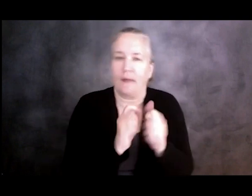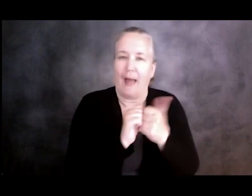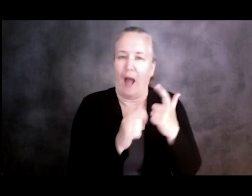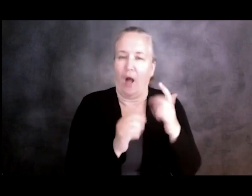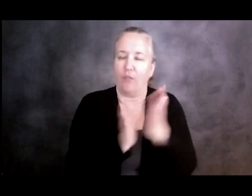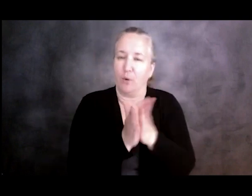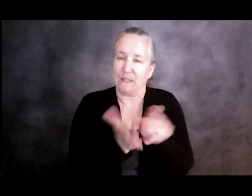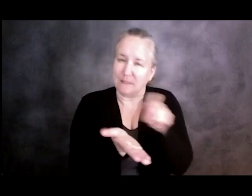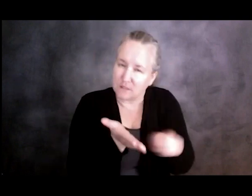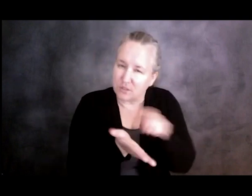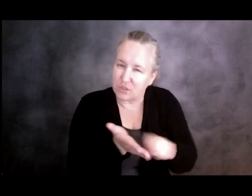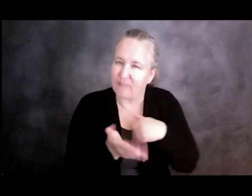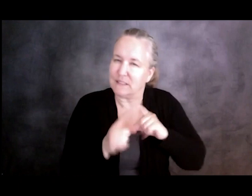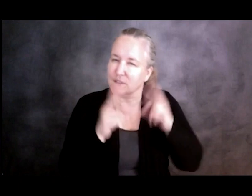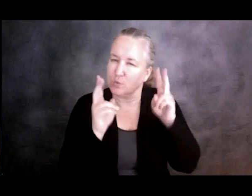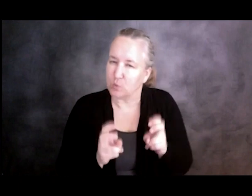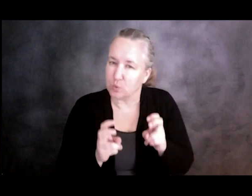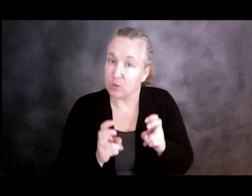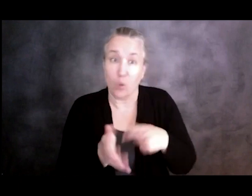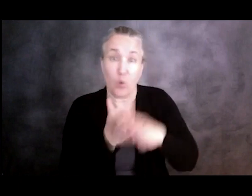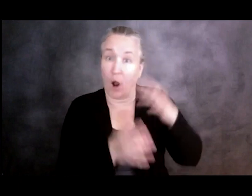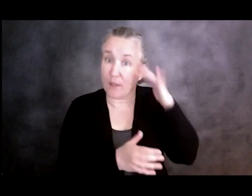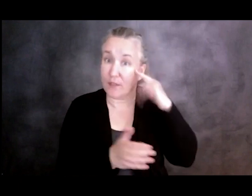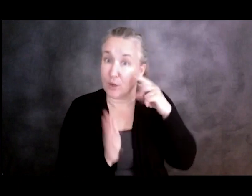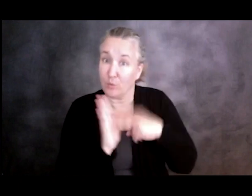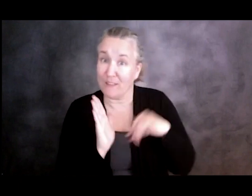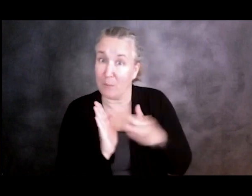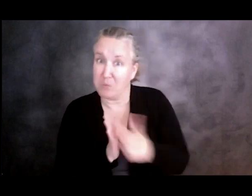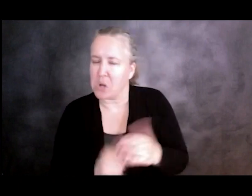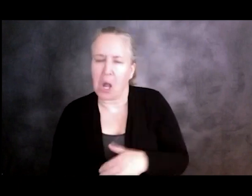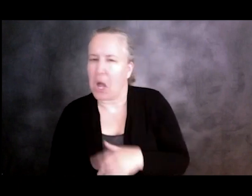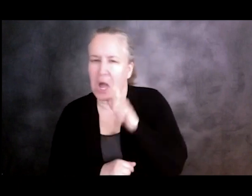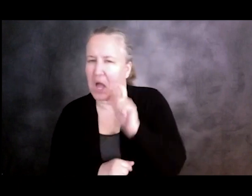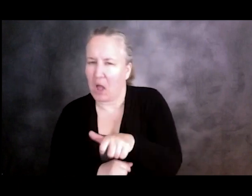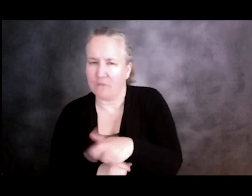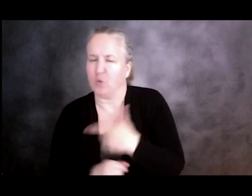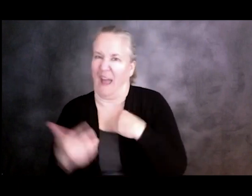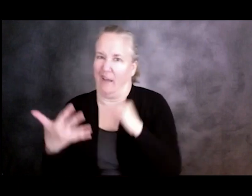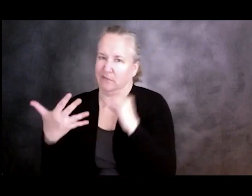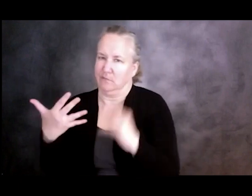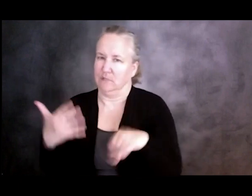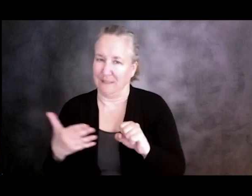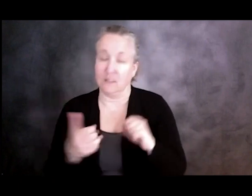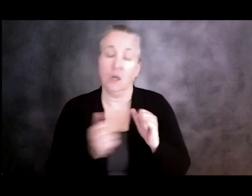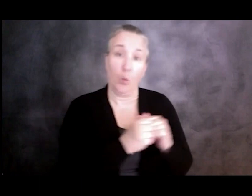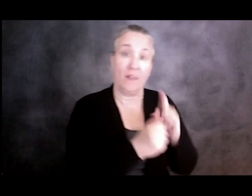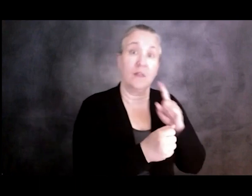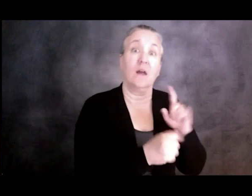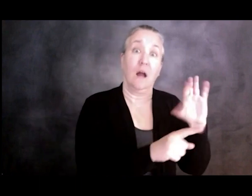about certain kinds of issues. So you don't need any theory to read The Sympathizer even though there's lot of it in there. But in The Committed, I thought, I'm going to go to France.